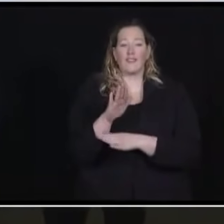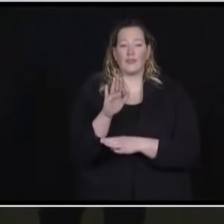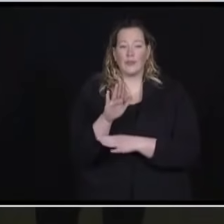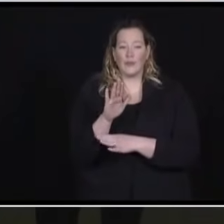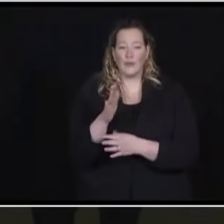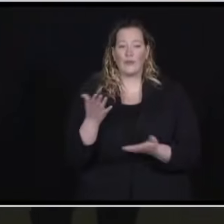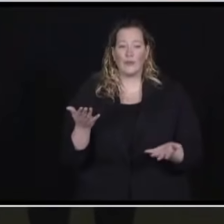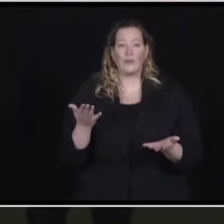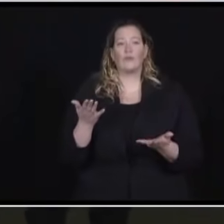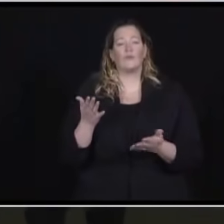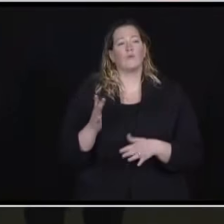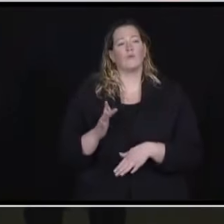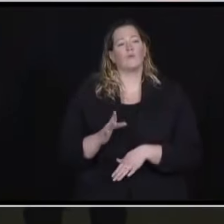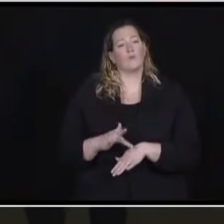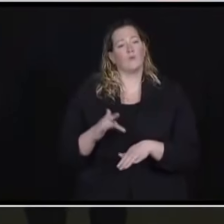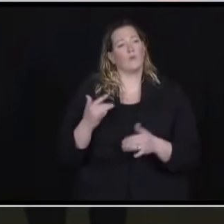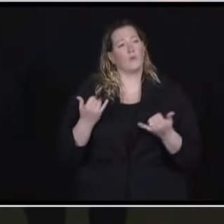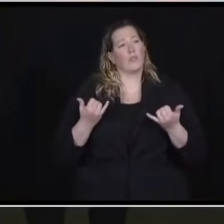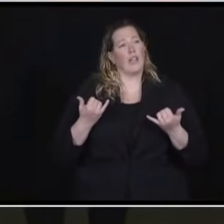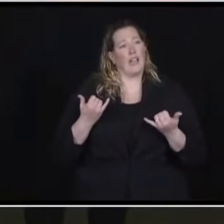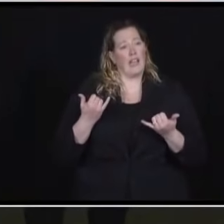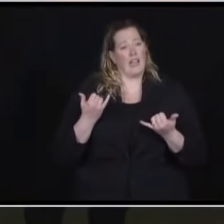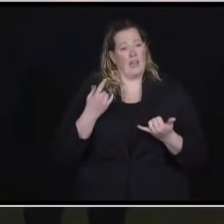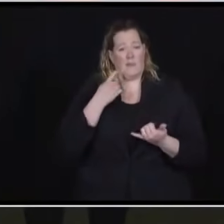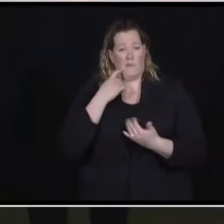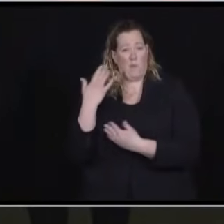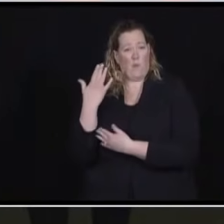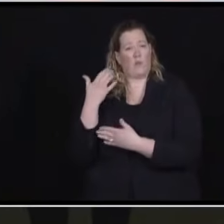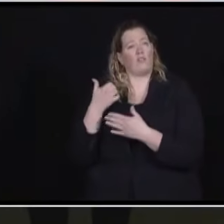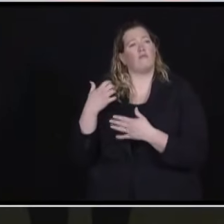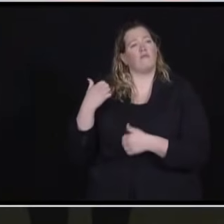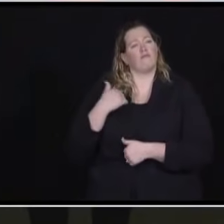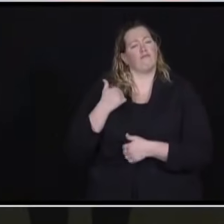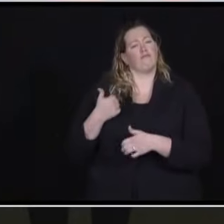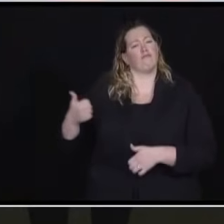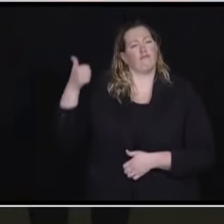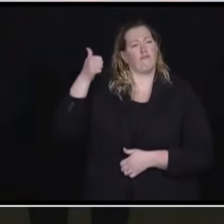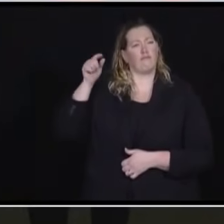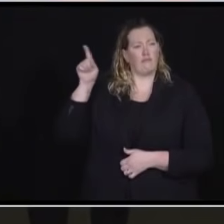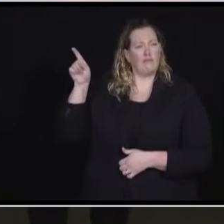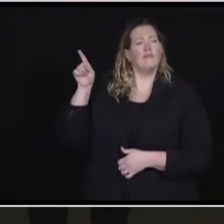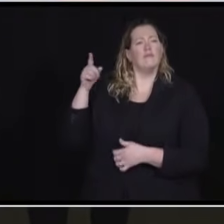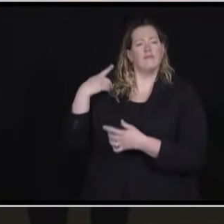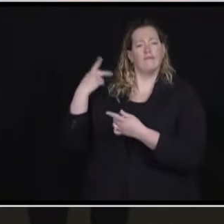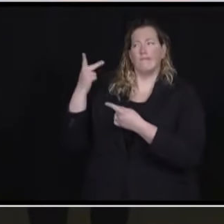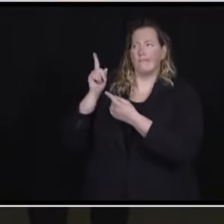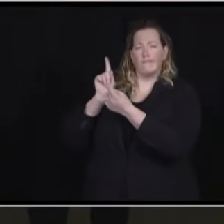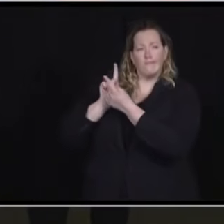Well, good afternoon. Earlier today Gen. Hilliard and I met with ministers Elliott